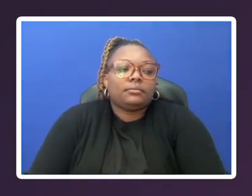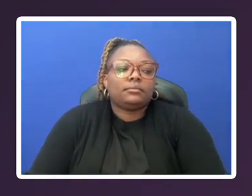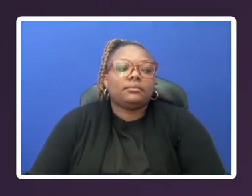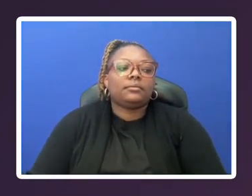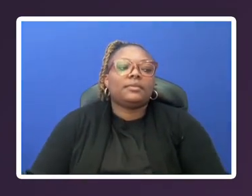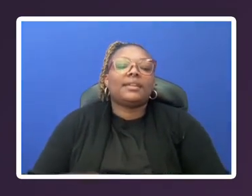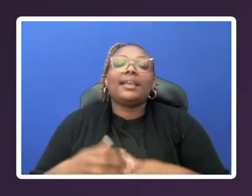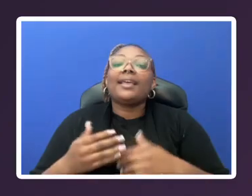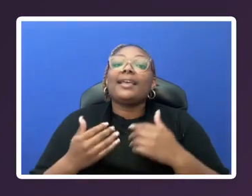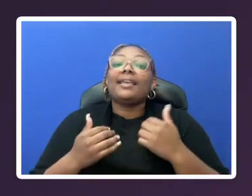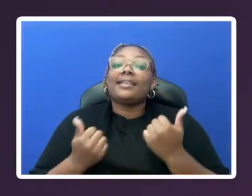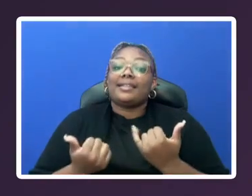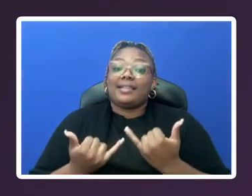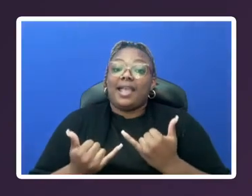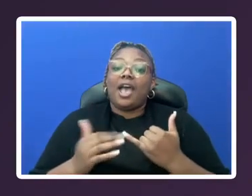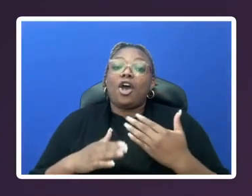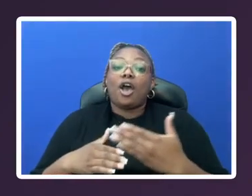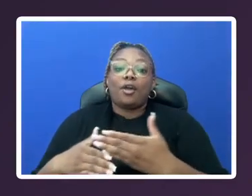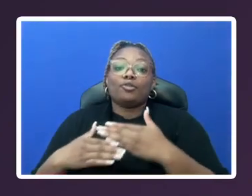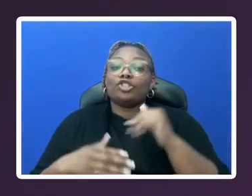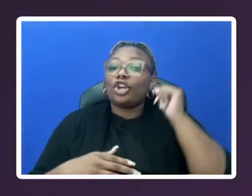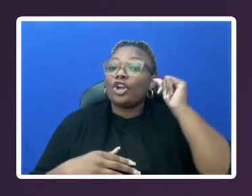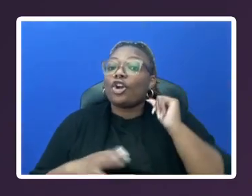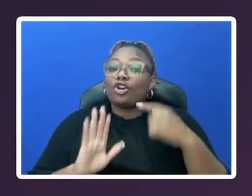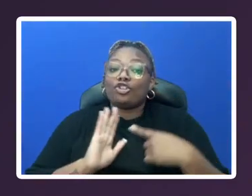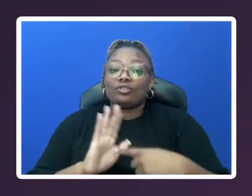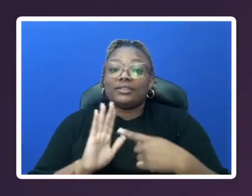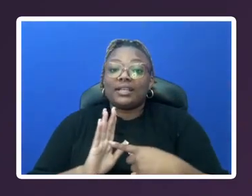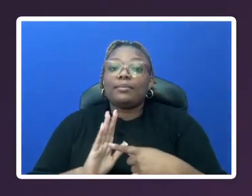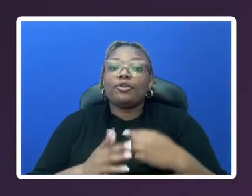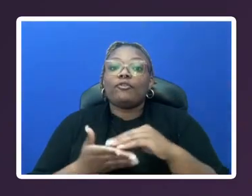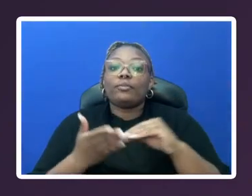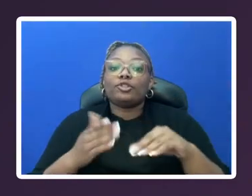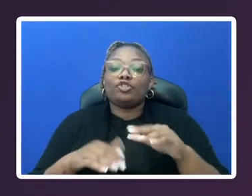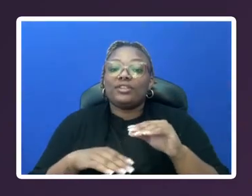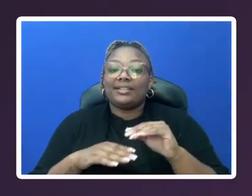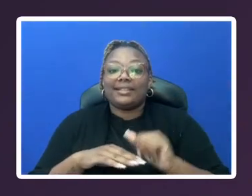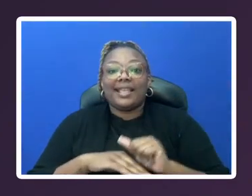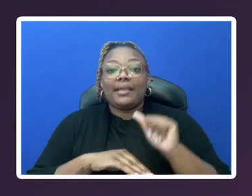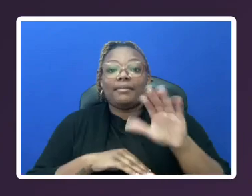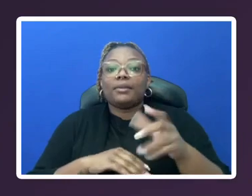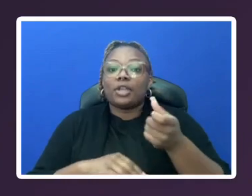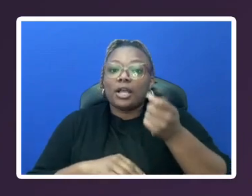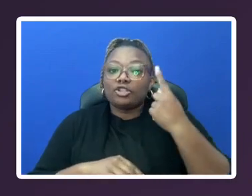from a student submission. Please be advised that gun violence will be discussed. Feel